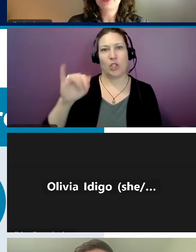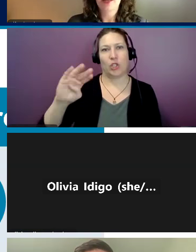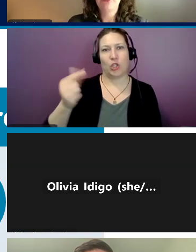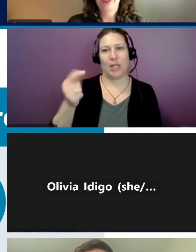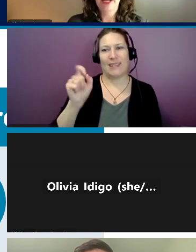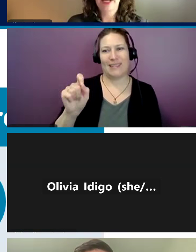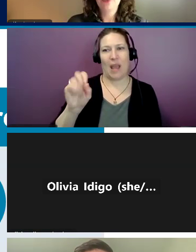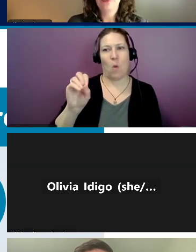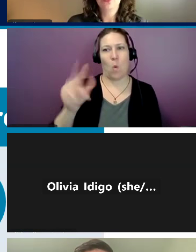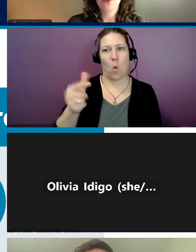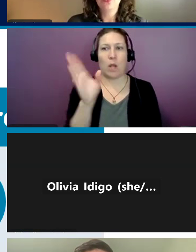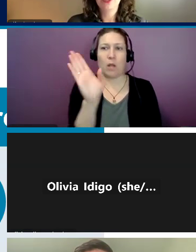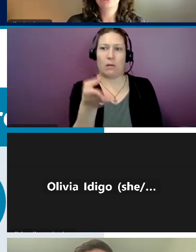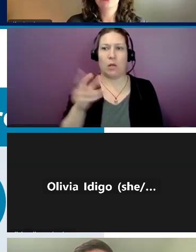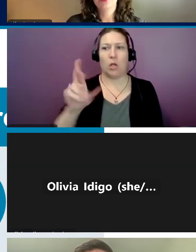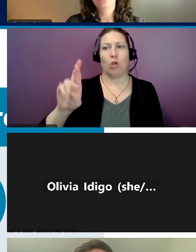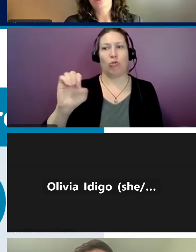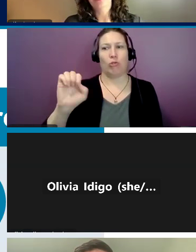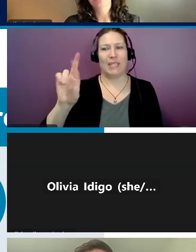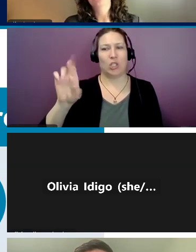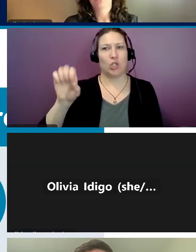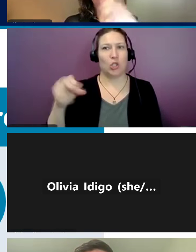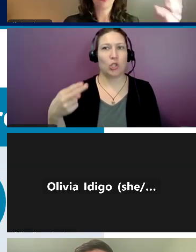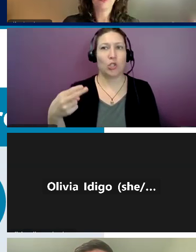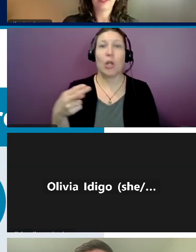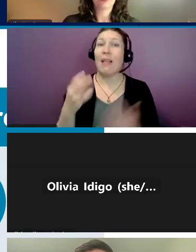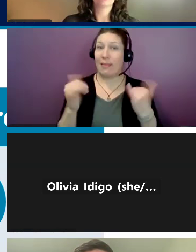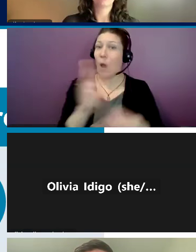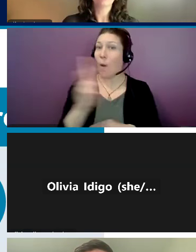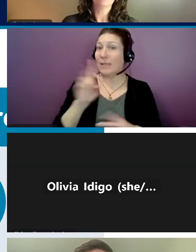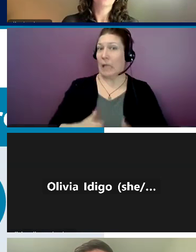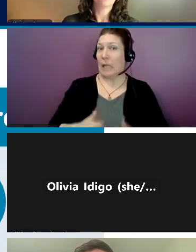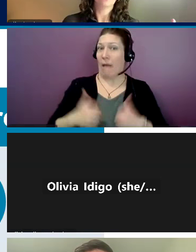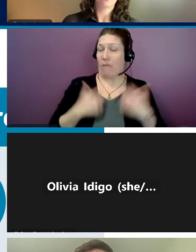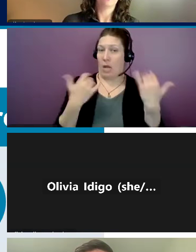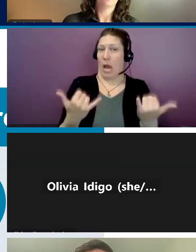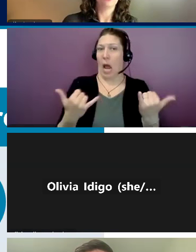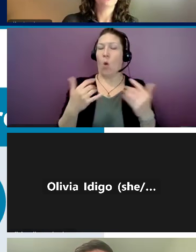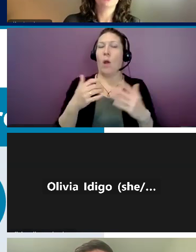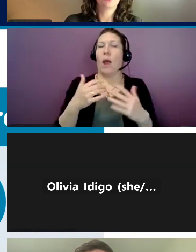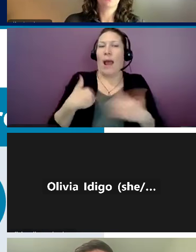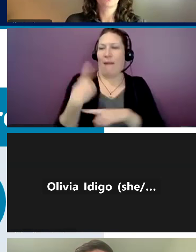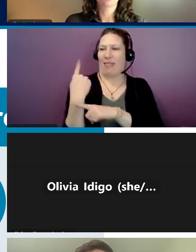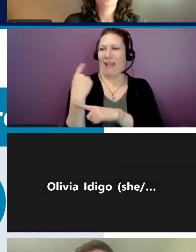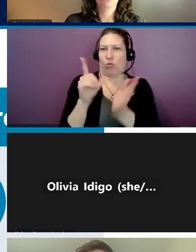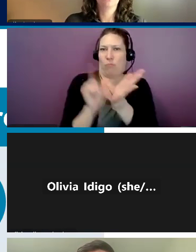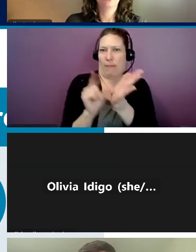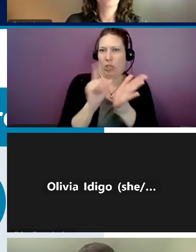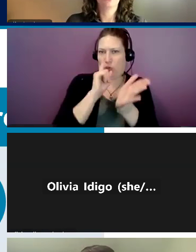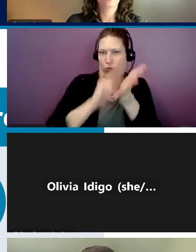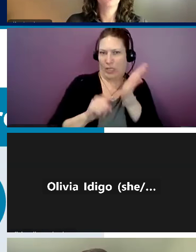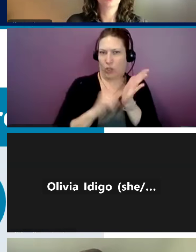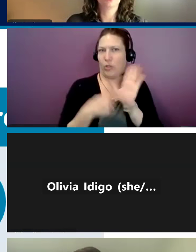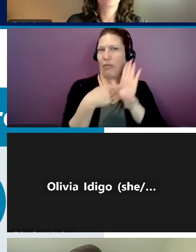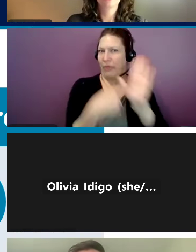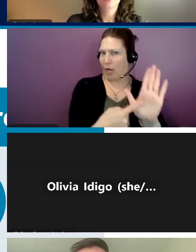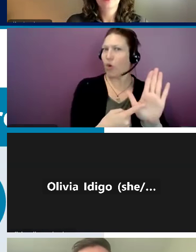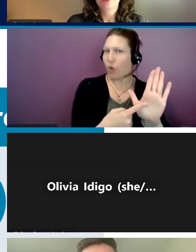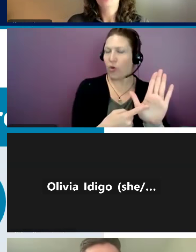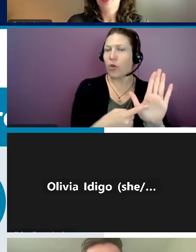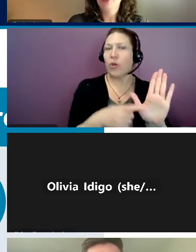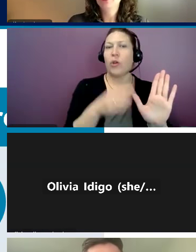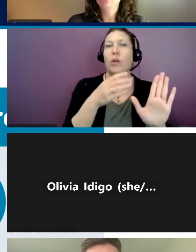That website is live right now. If you go to it, you'll see the findings from our previous study with populations disproportionately impacted by suicide.